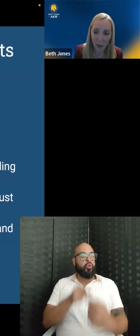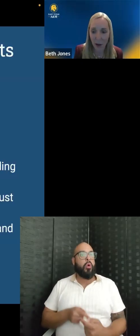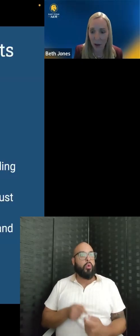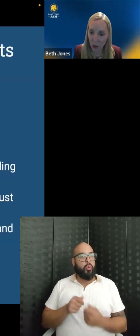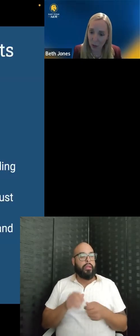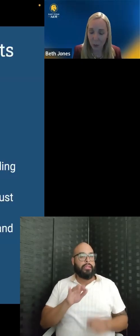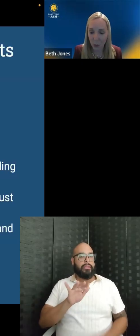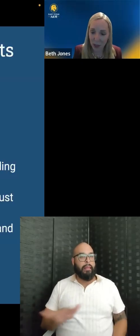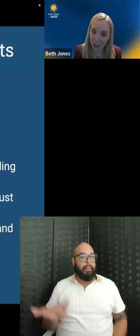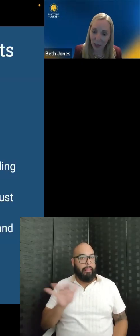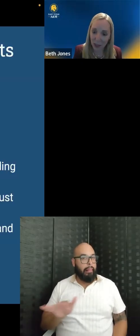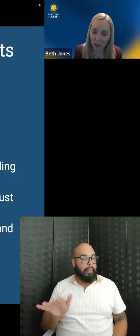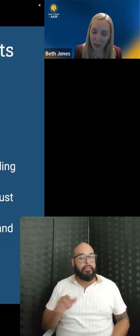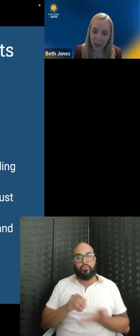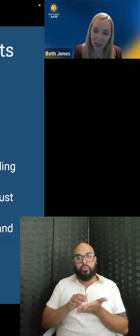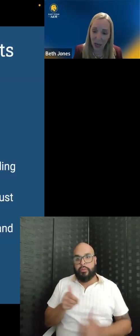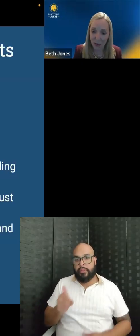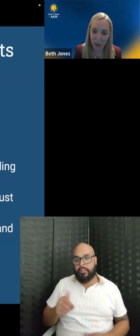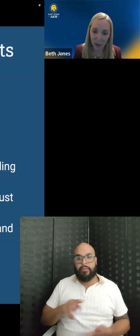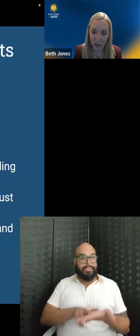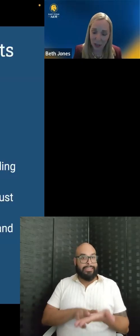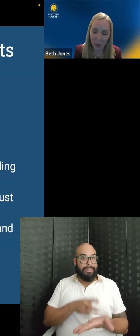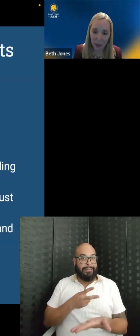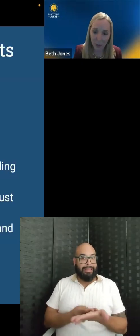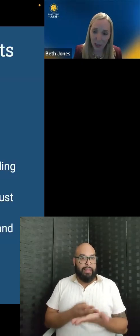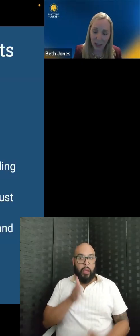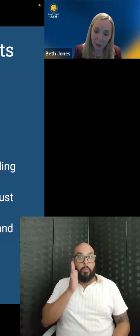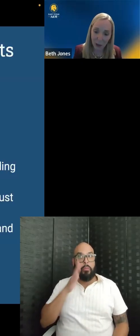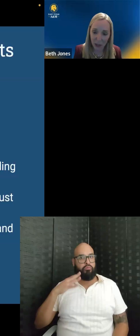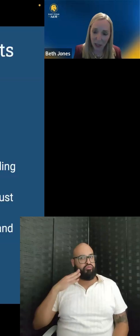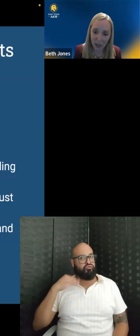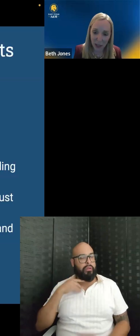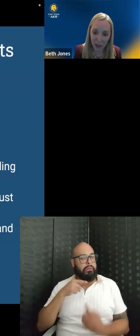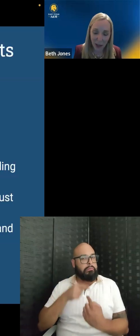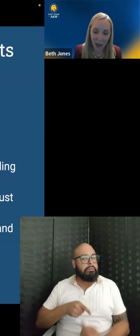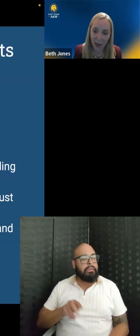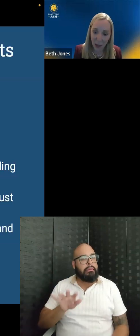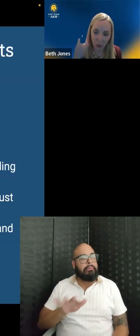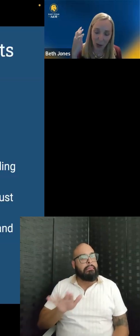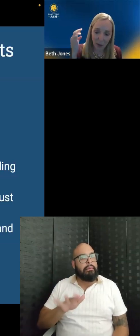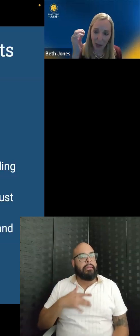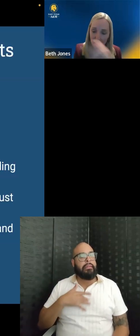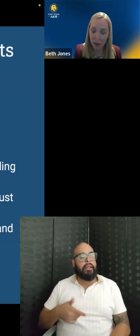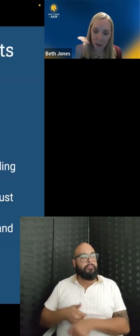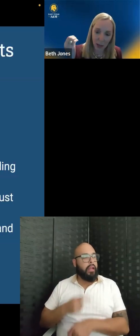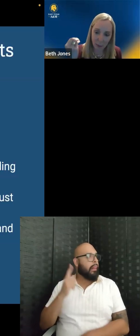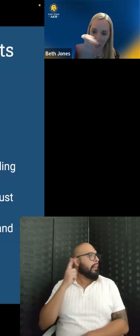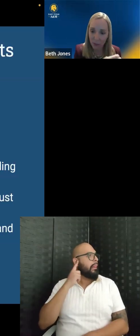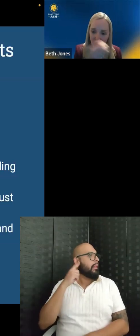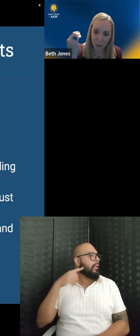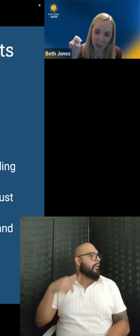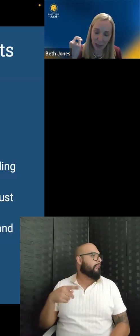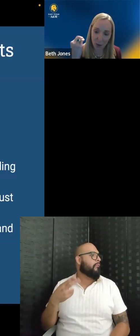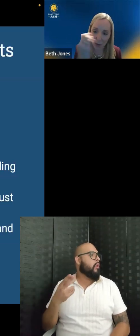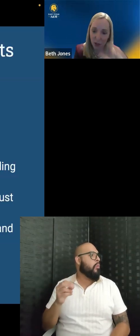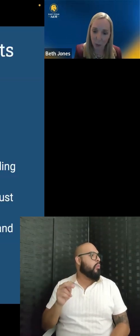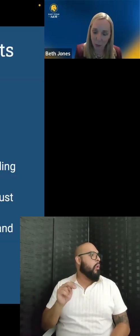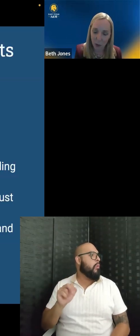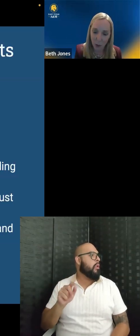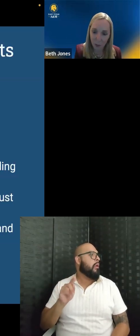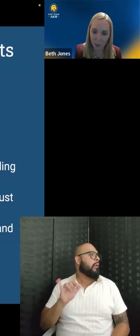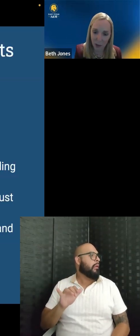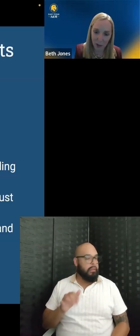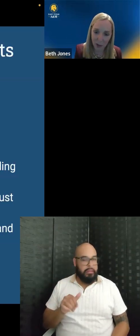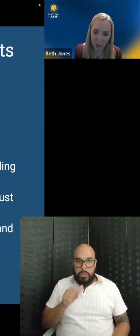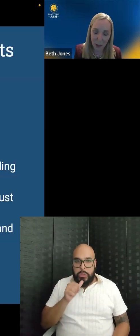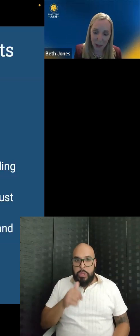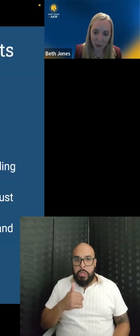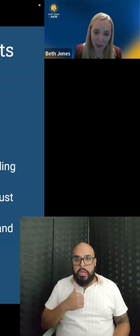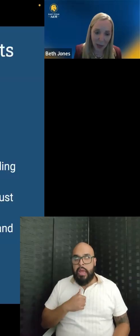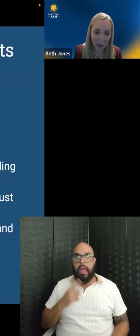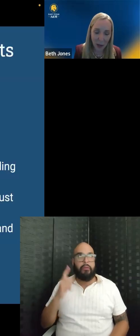A student with dyslexia is going to have difficulty spelling because they spell phonetically, and they don't have that map from the sound to, you know, the spelling for that.